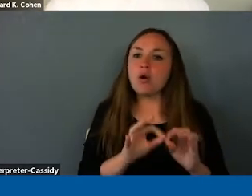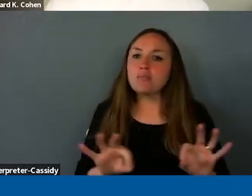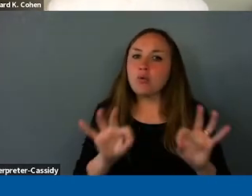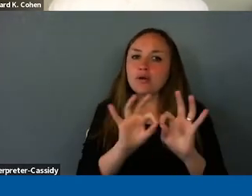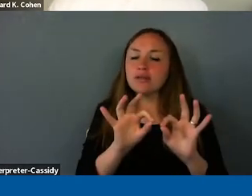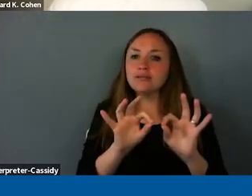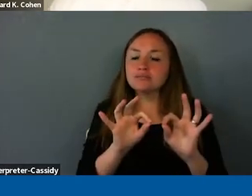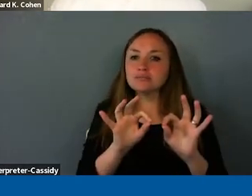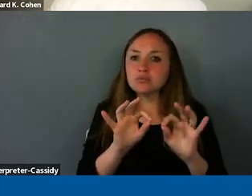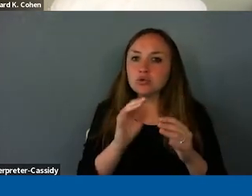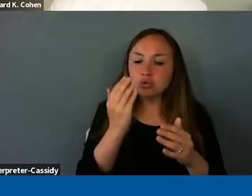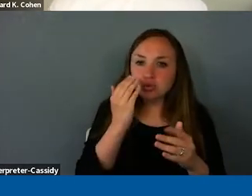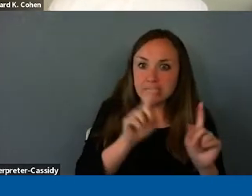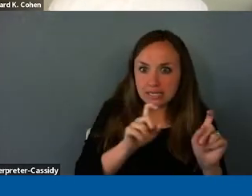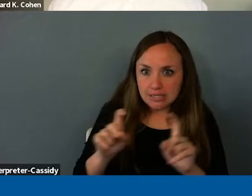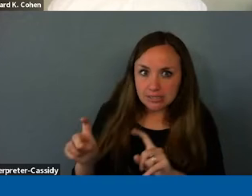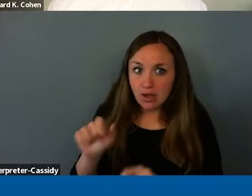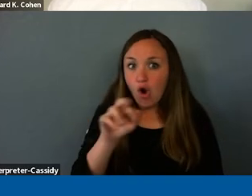if you don't know what you're doing. Remember,